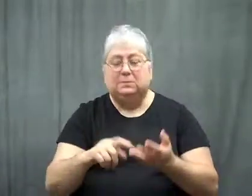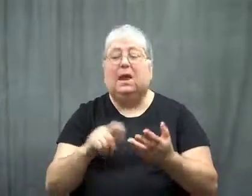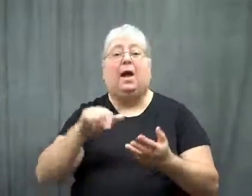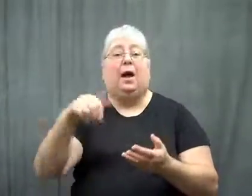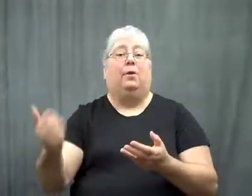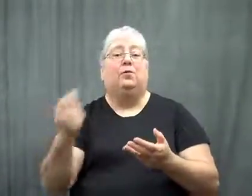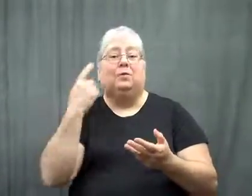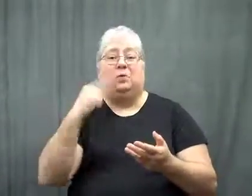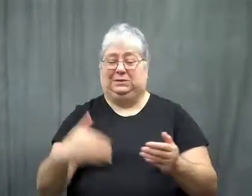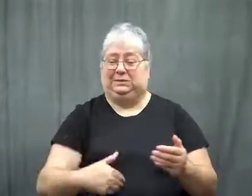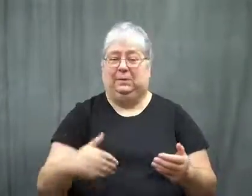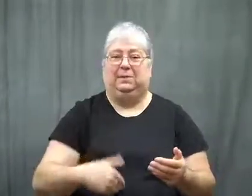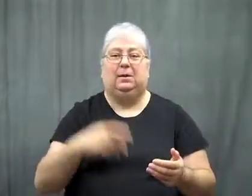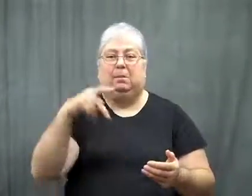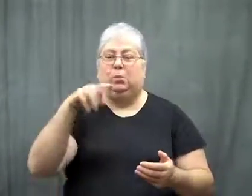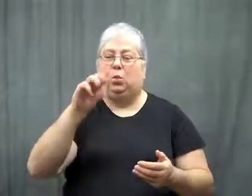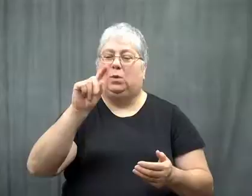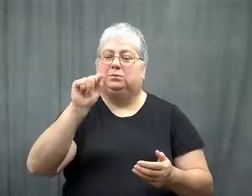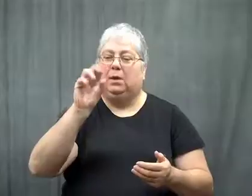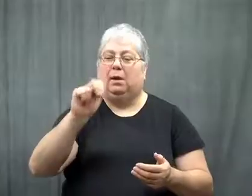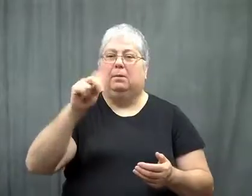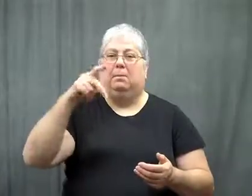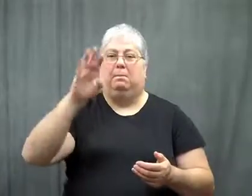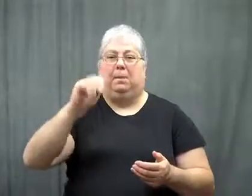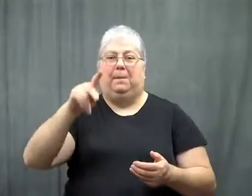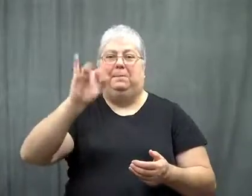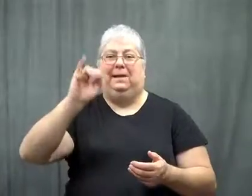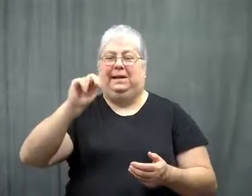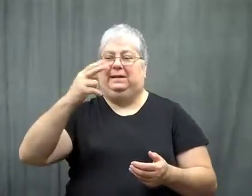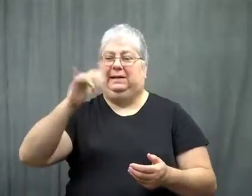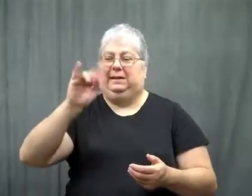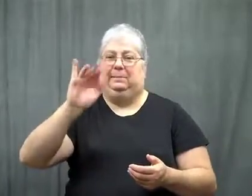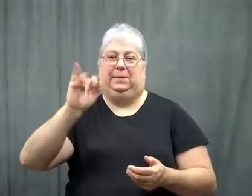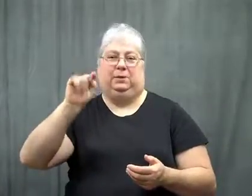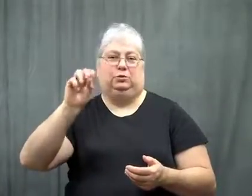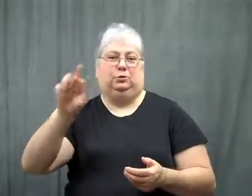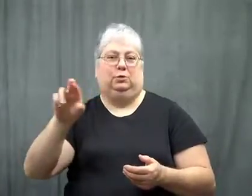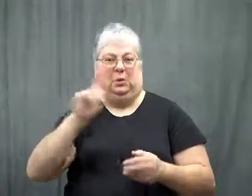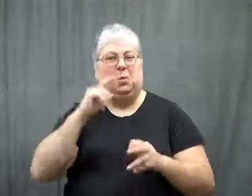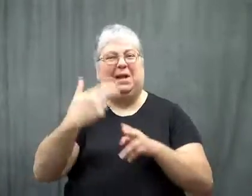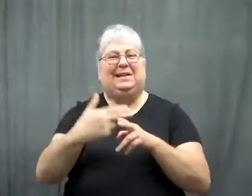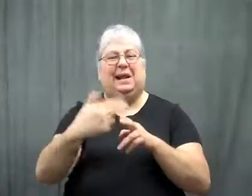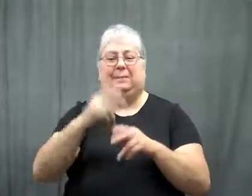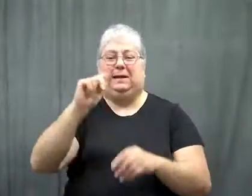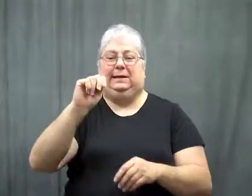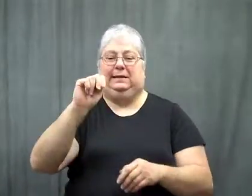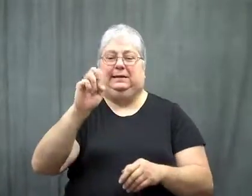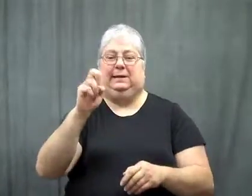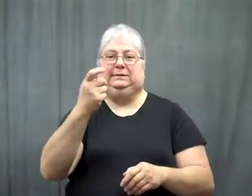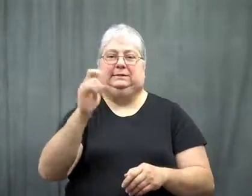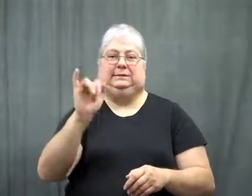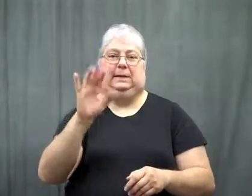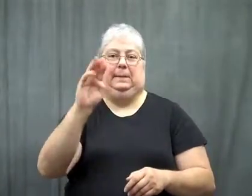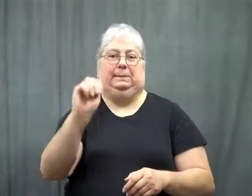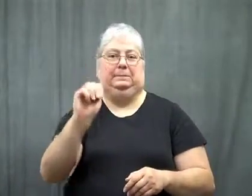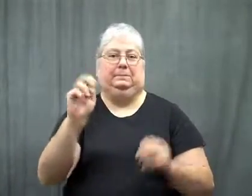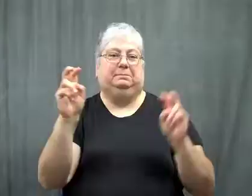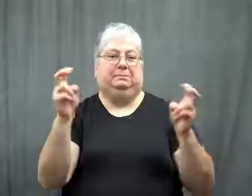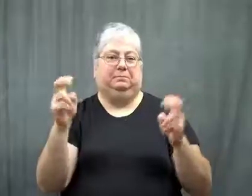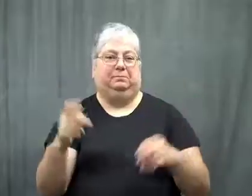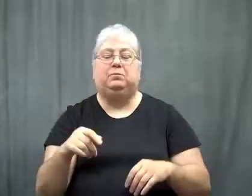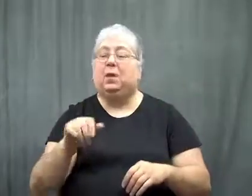Proton pump inhibitor medications for the stomach such as Nexium can increase risk.